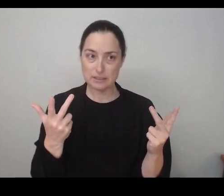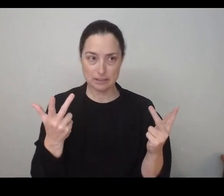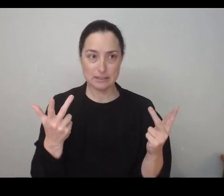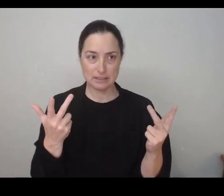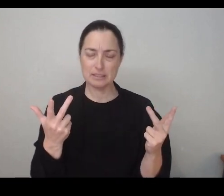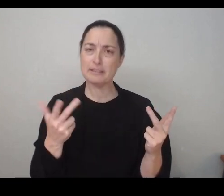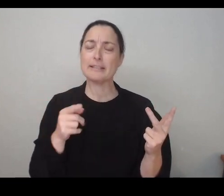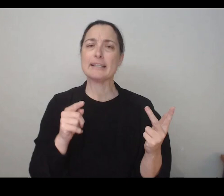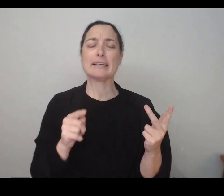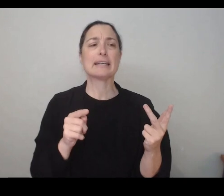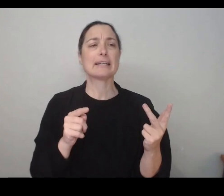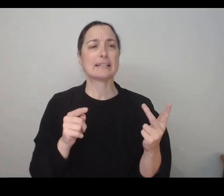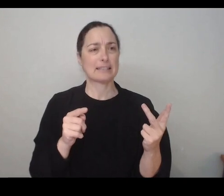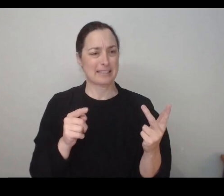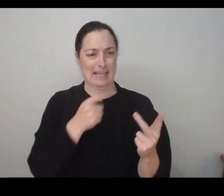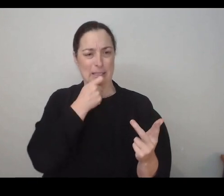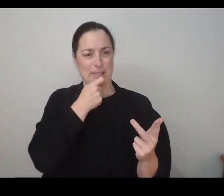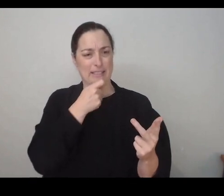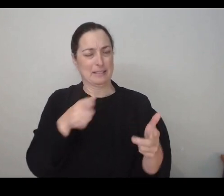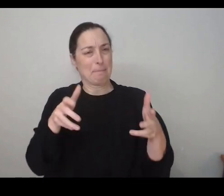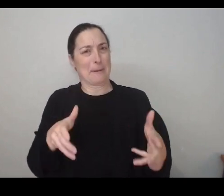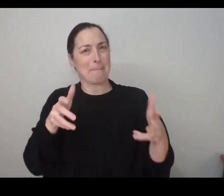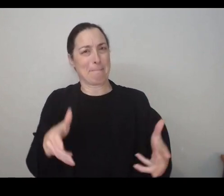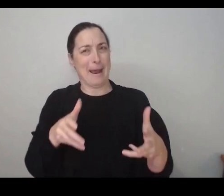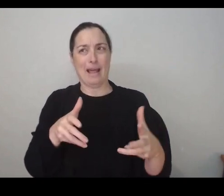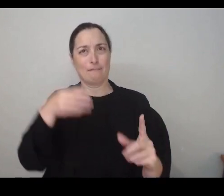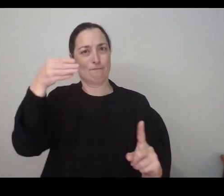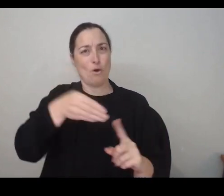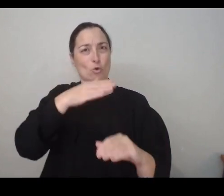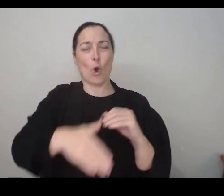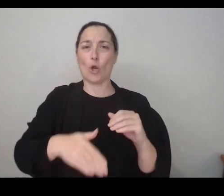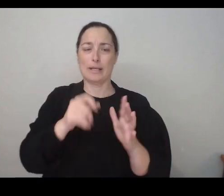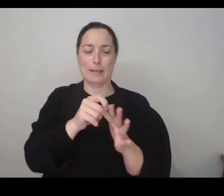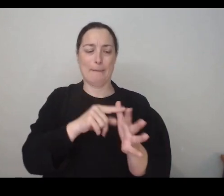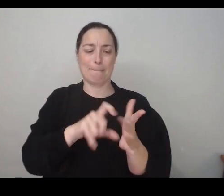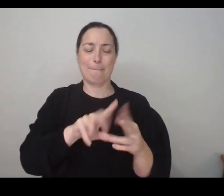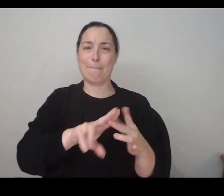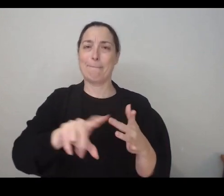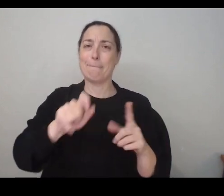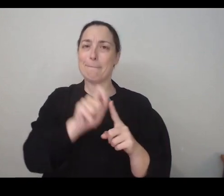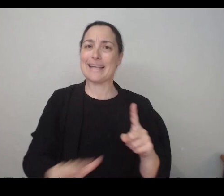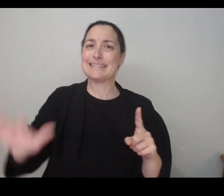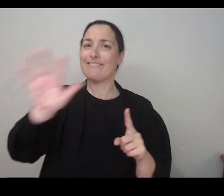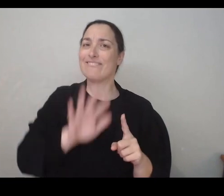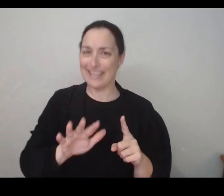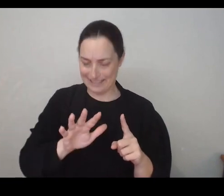So it seems quite strange, but I mean, it's like that. So the idea was to do something,